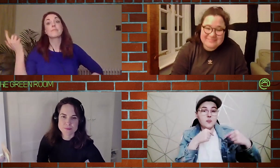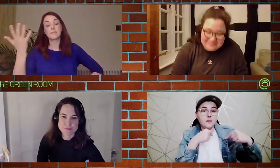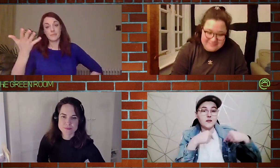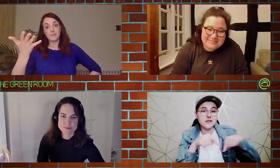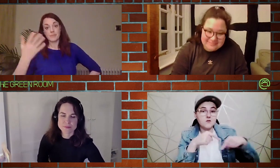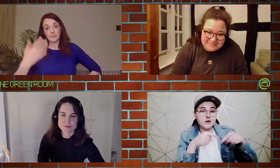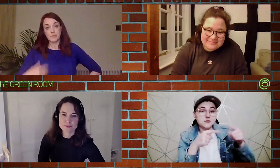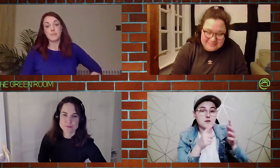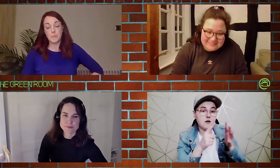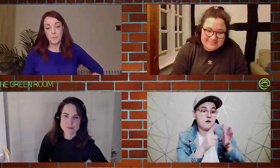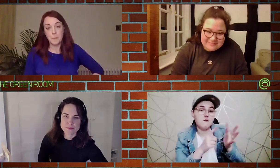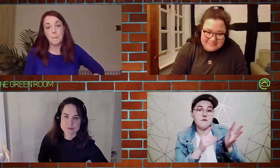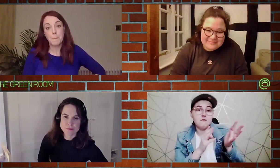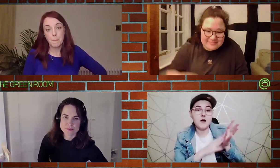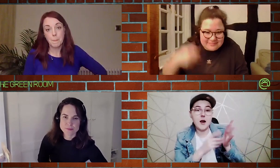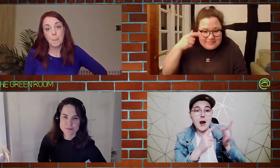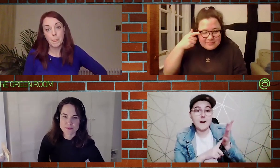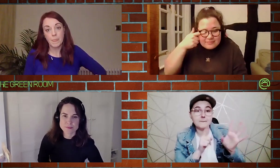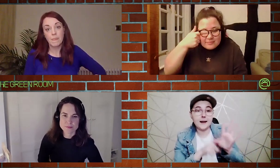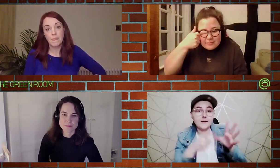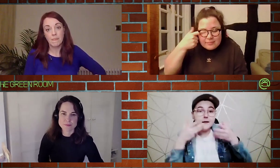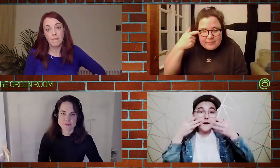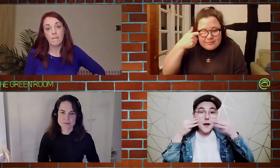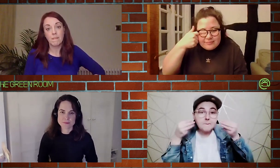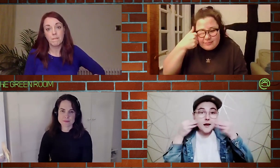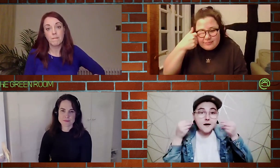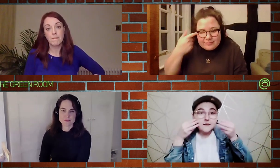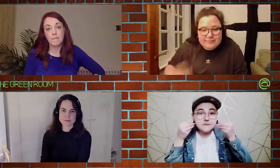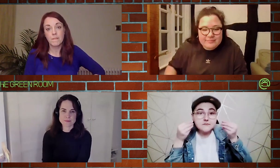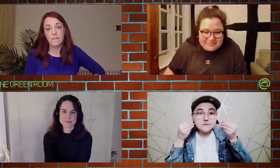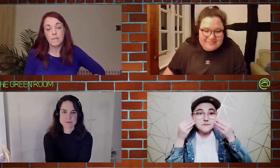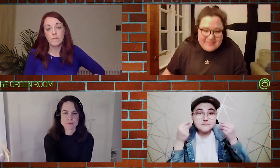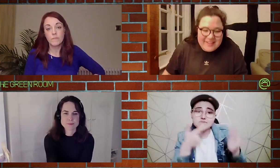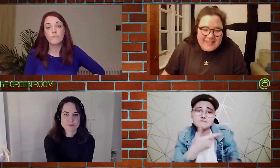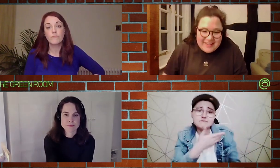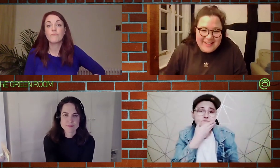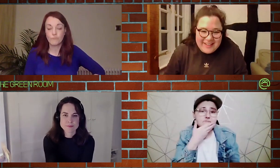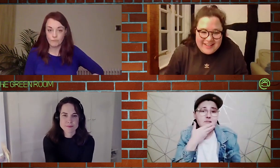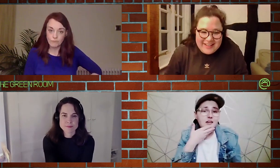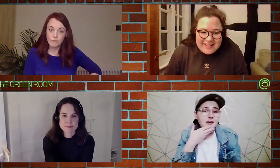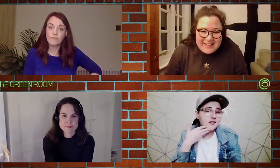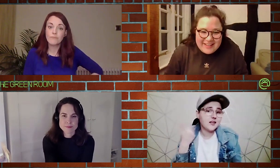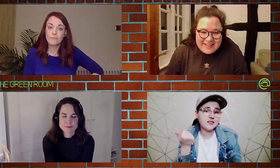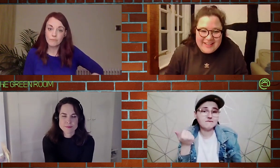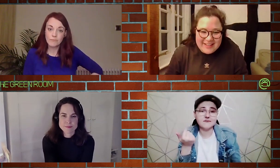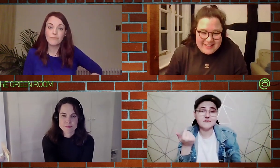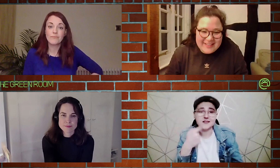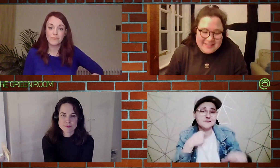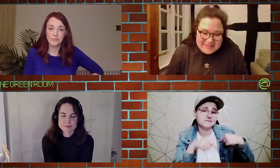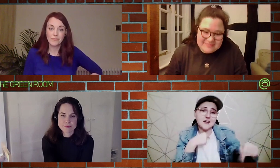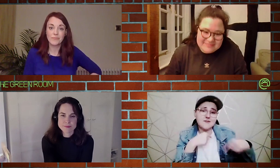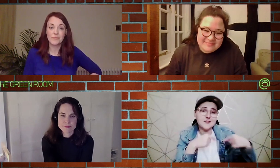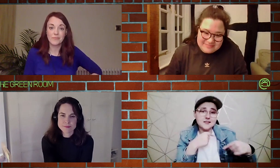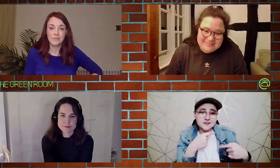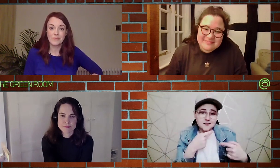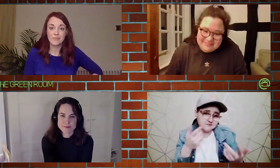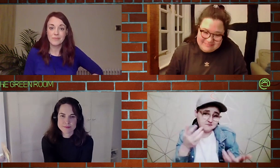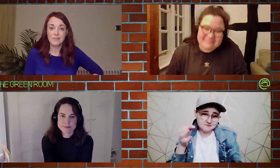a BSL consultant. And we had Emily, the director. Emily, as well, who was also lovely as a director.